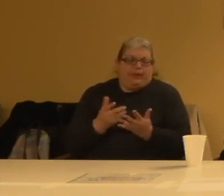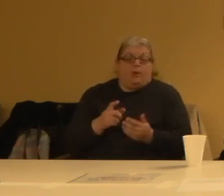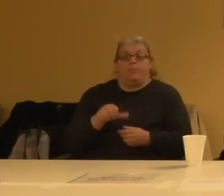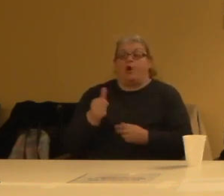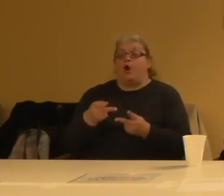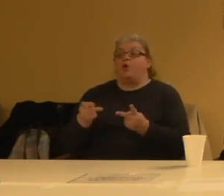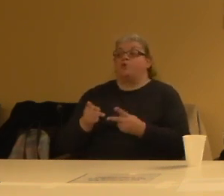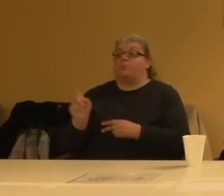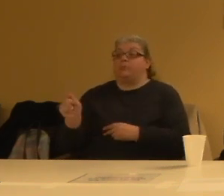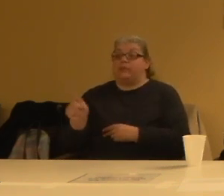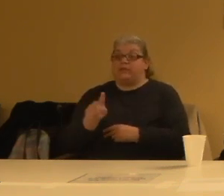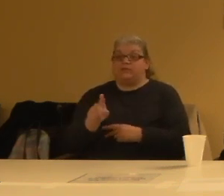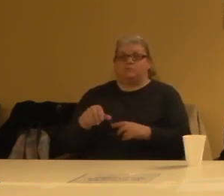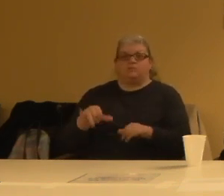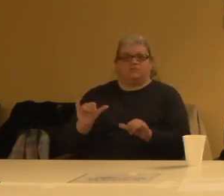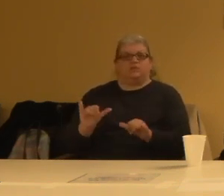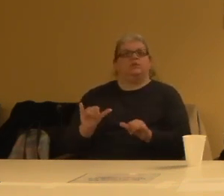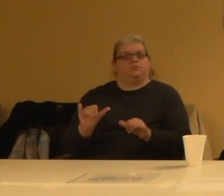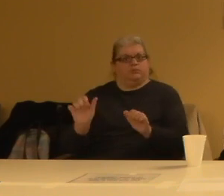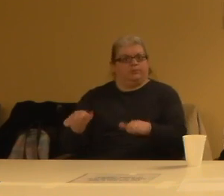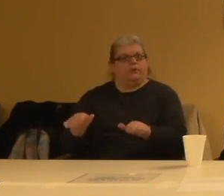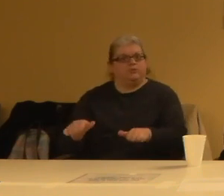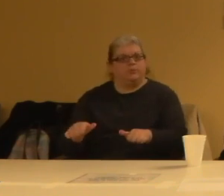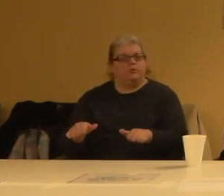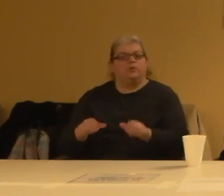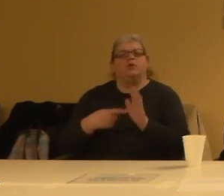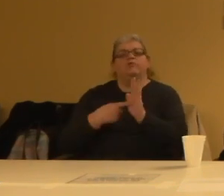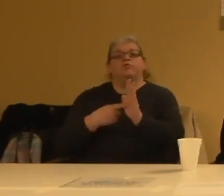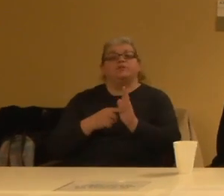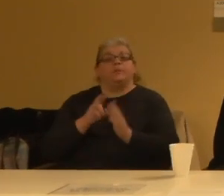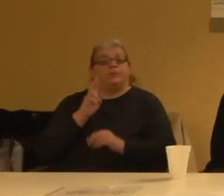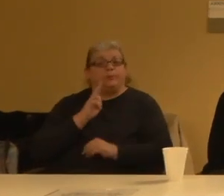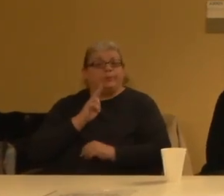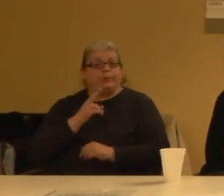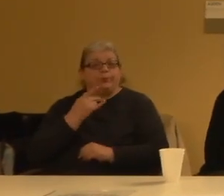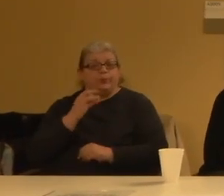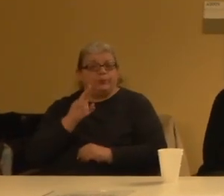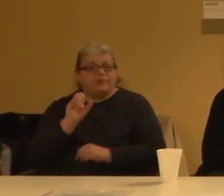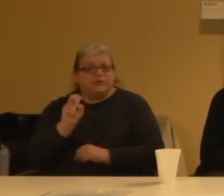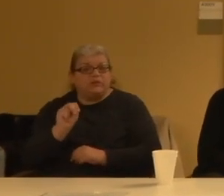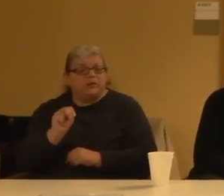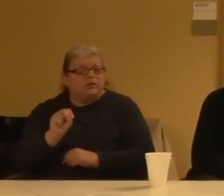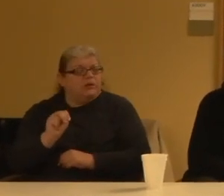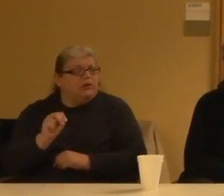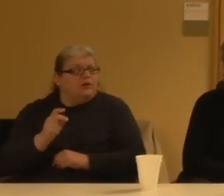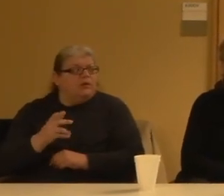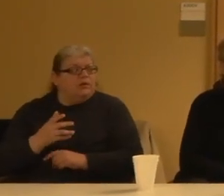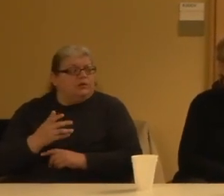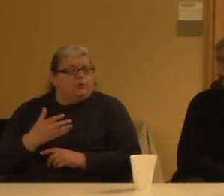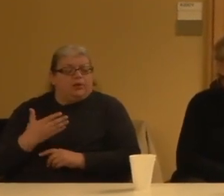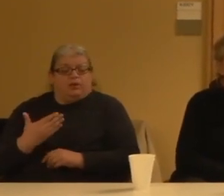they are still doing fantastic, amazing work. Like Houston for example, is a place where, you know, before this job at the Alley,